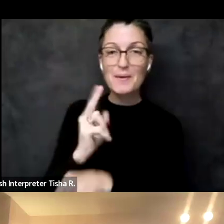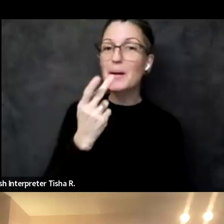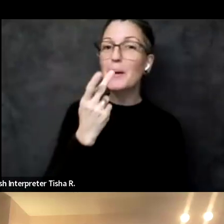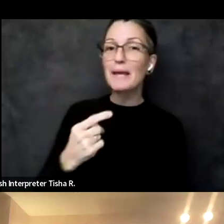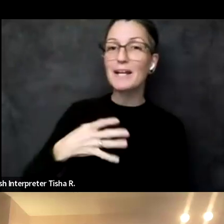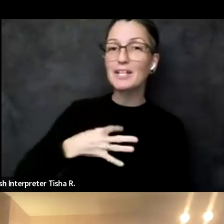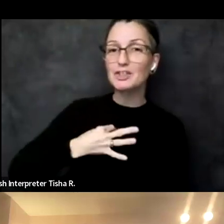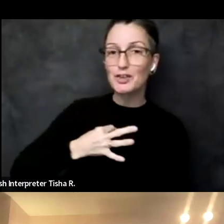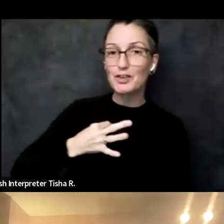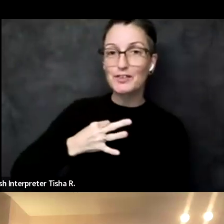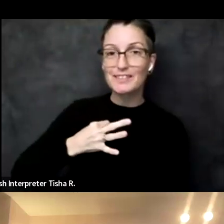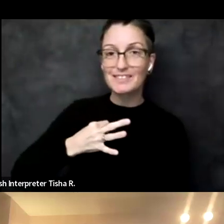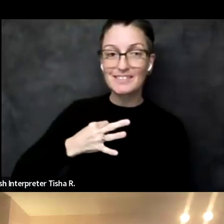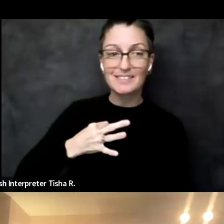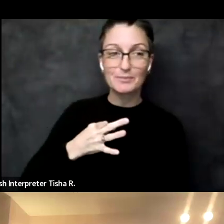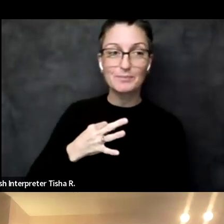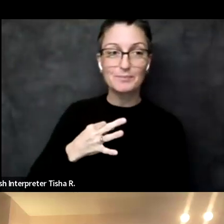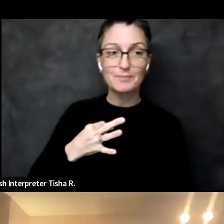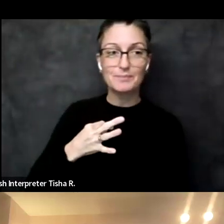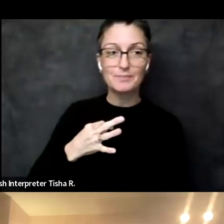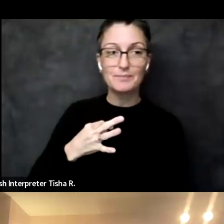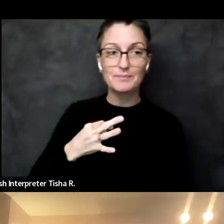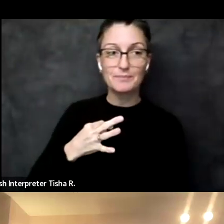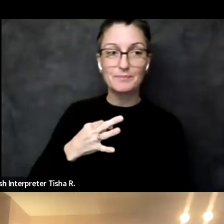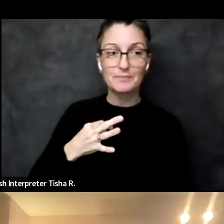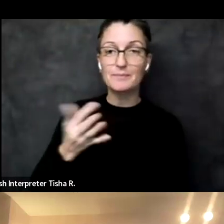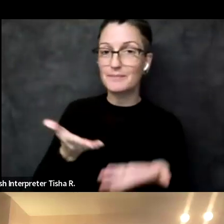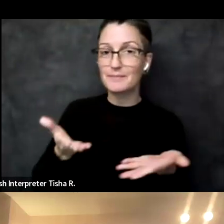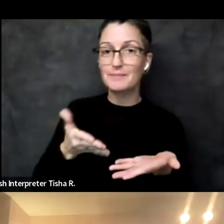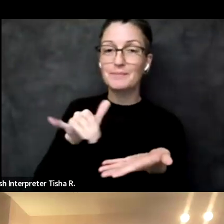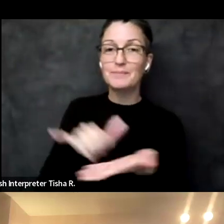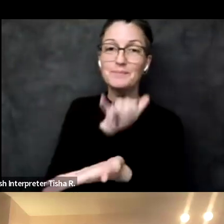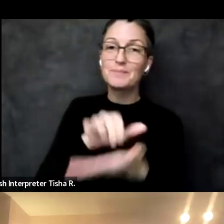I live here in New York City,